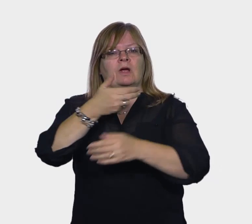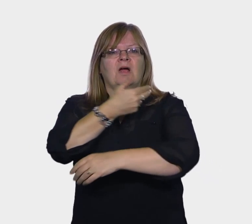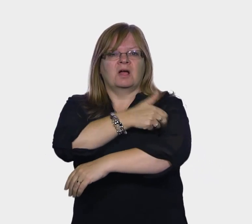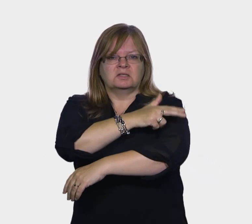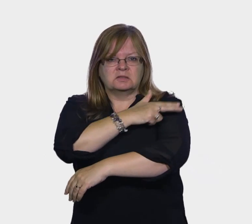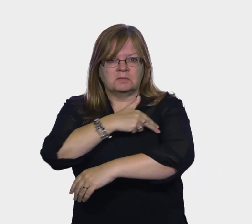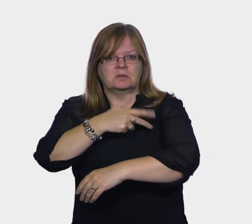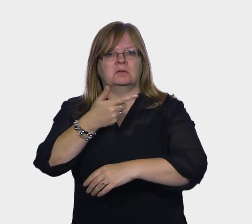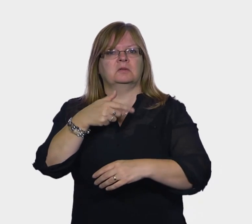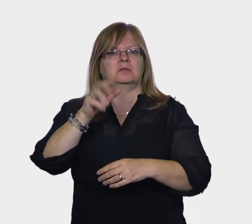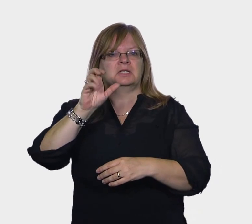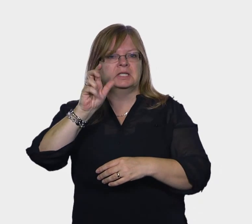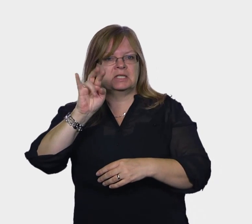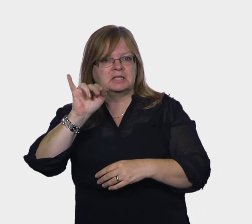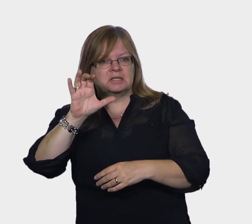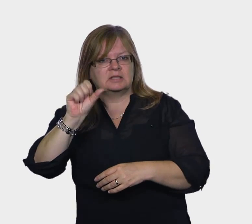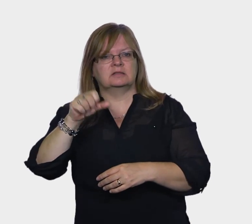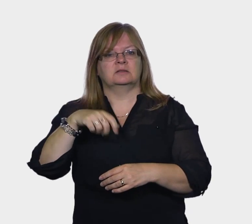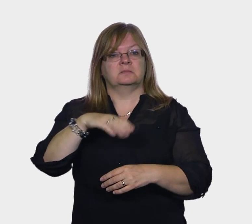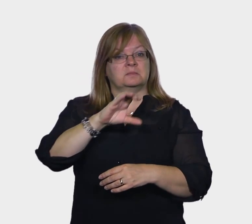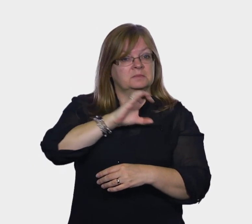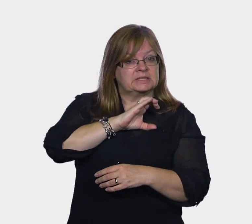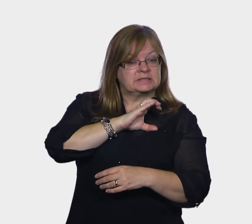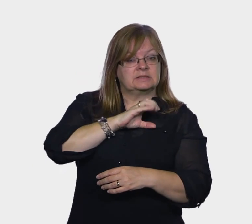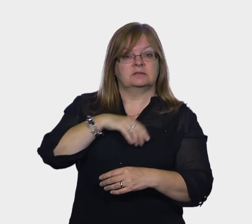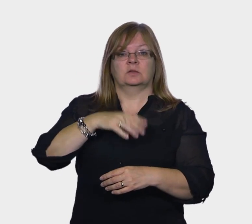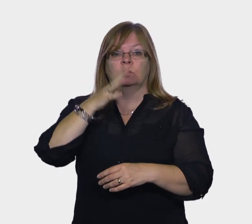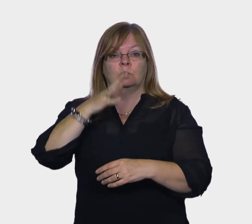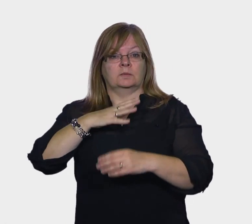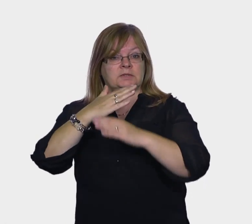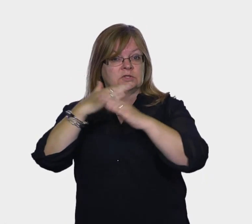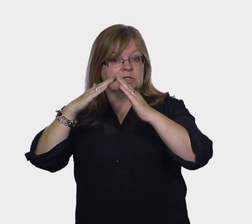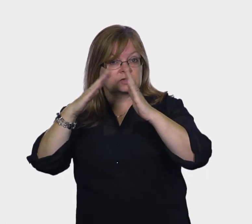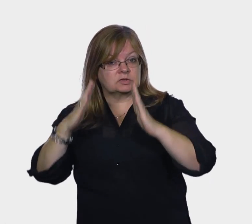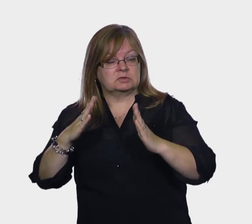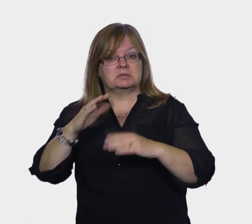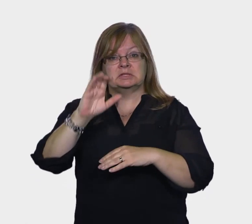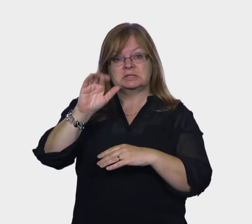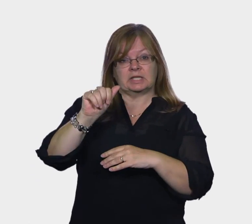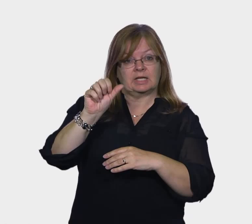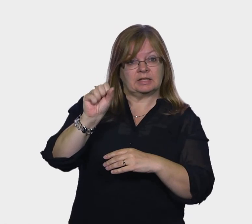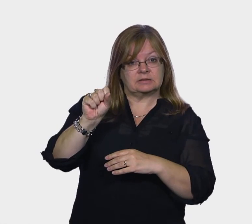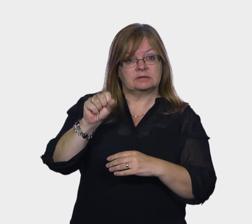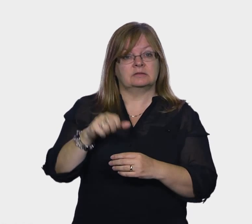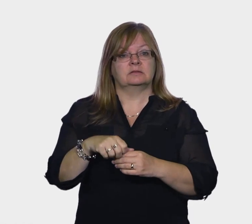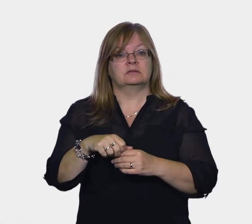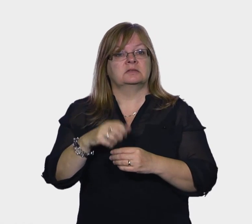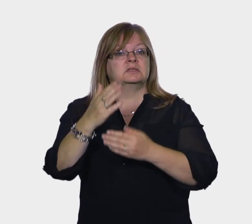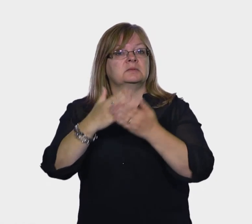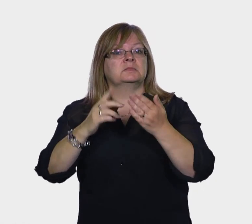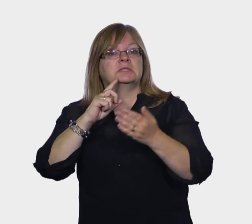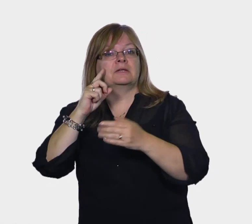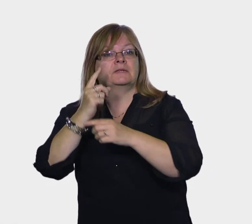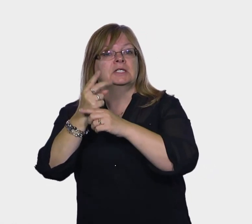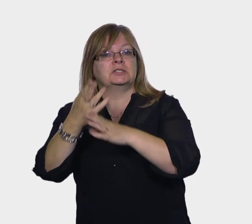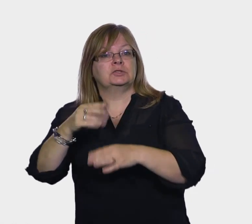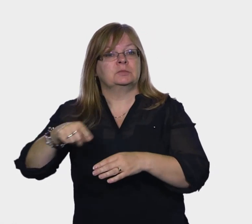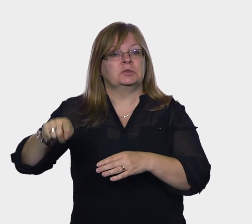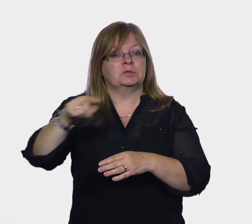service providers (hospitals, clinics, police, women’s shelters, CAS) and Deaf consumers